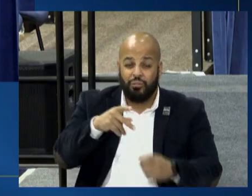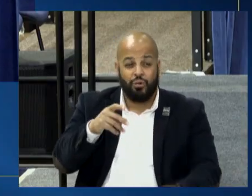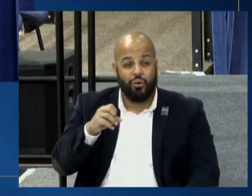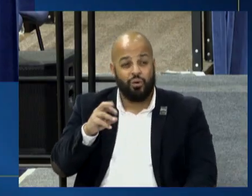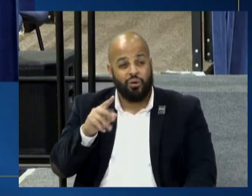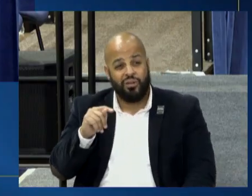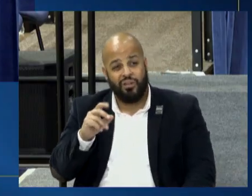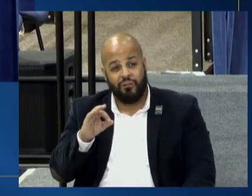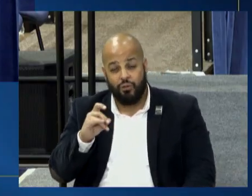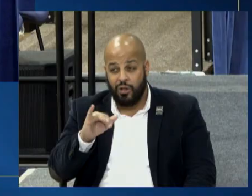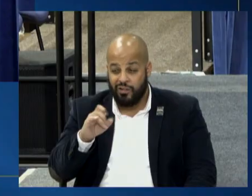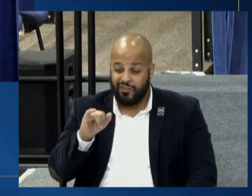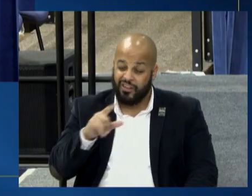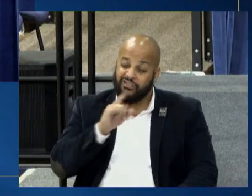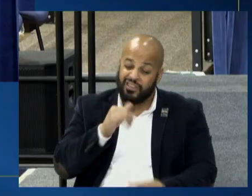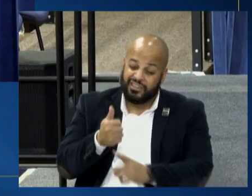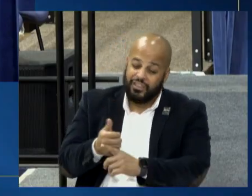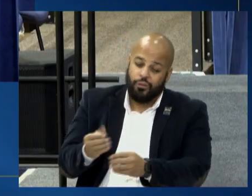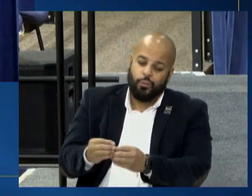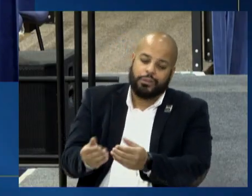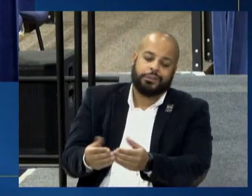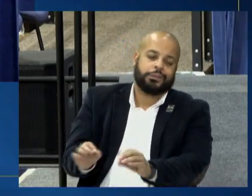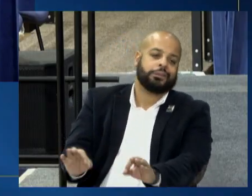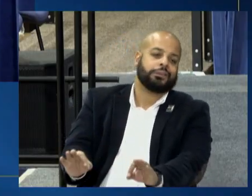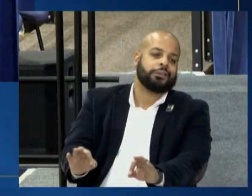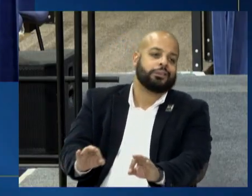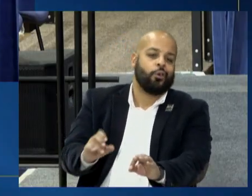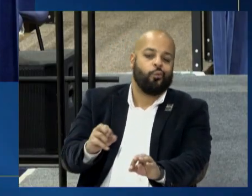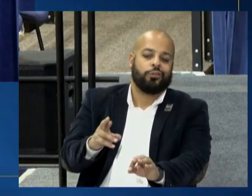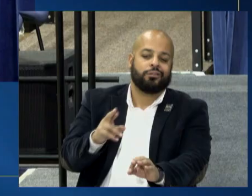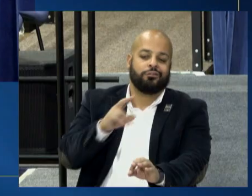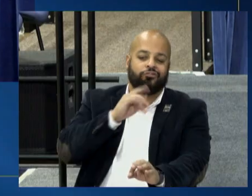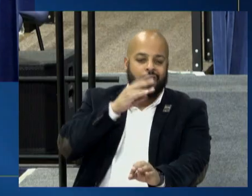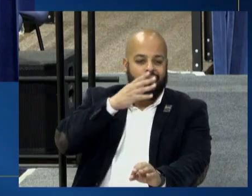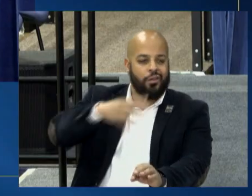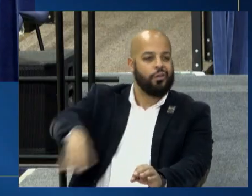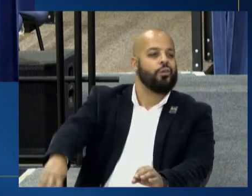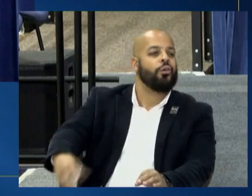area. Or something that has just been left behind when it comes to having that